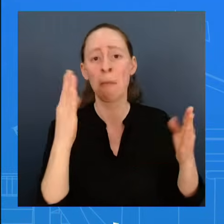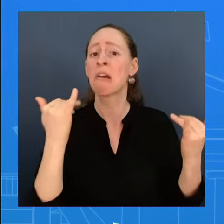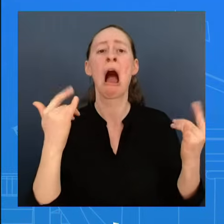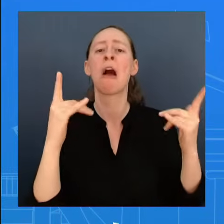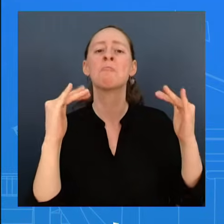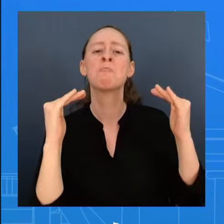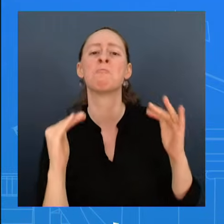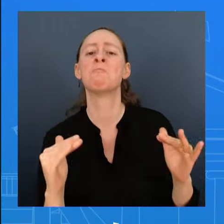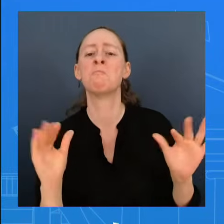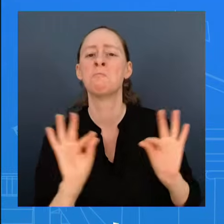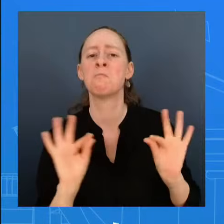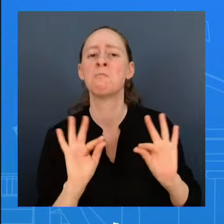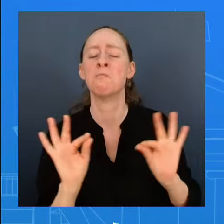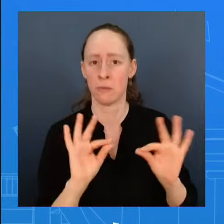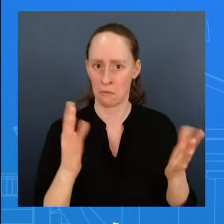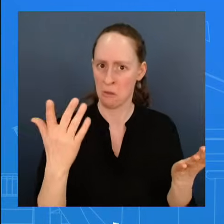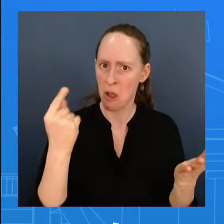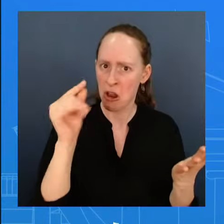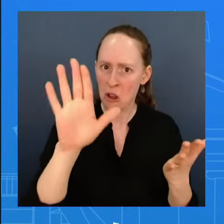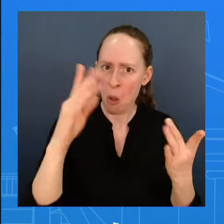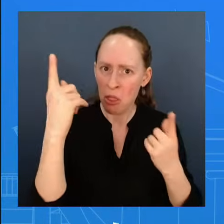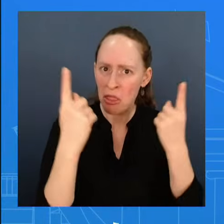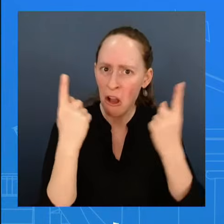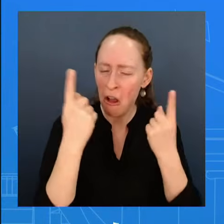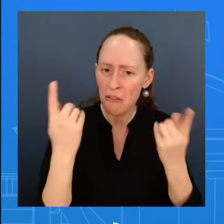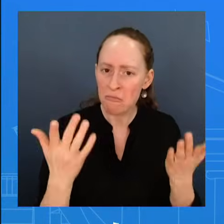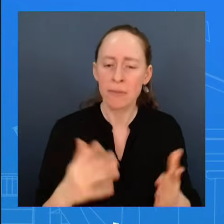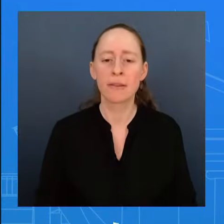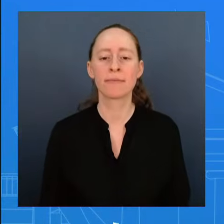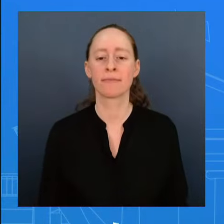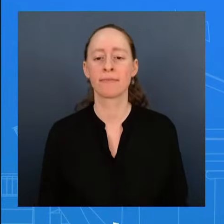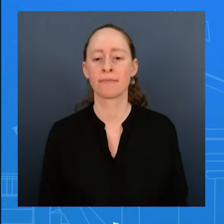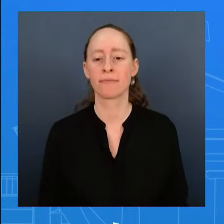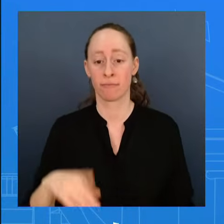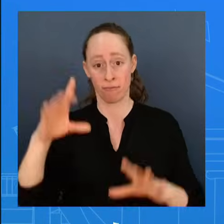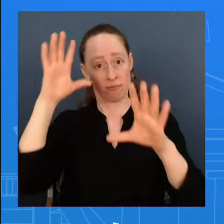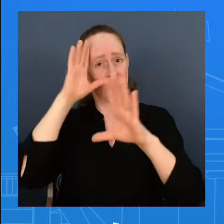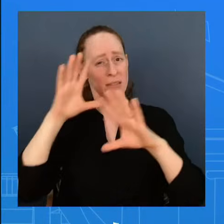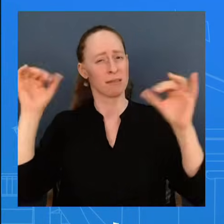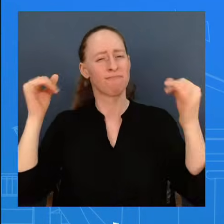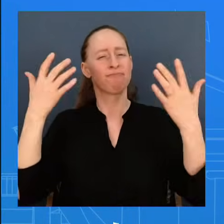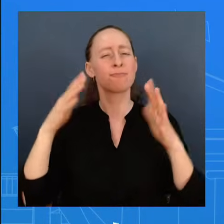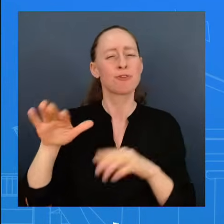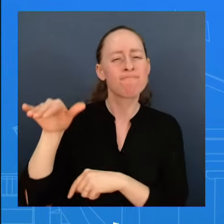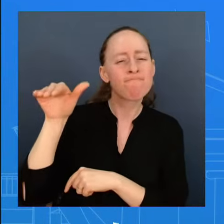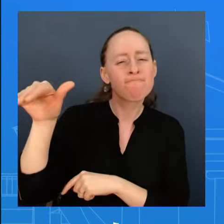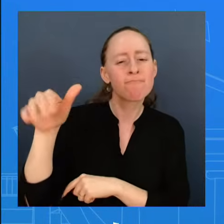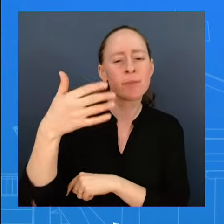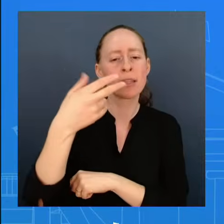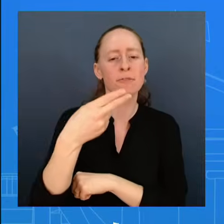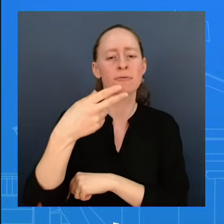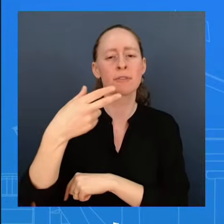the President asked HHS and Department of Justice to look at reclassifying marijuana, to go --